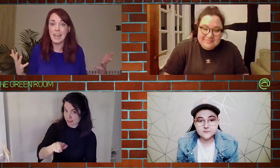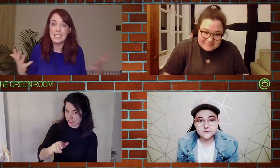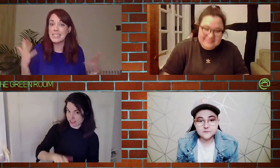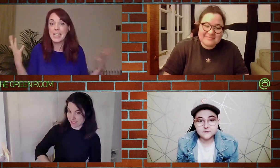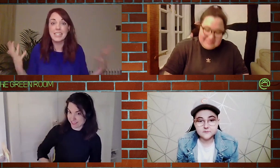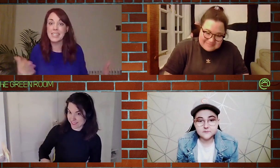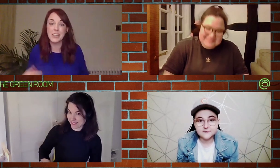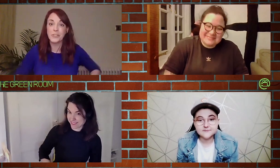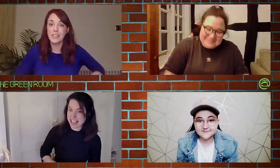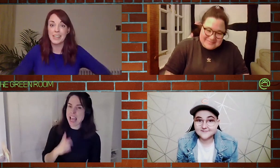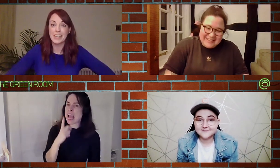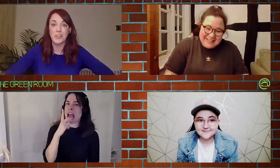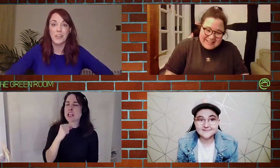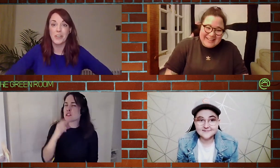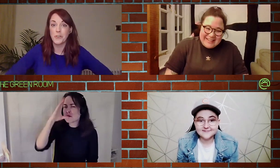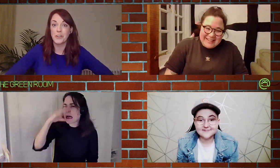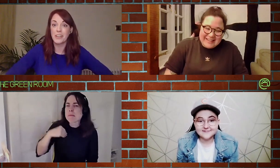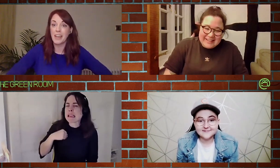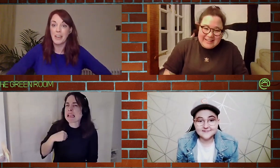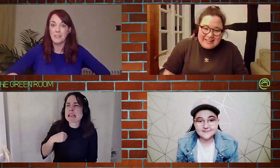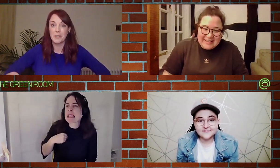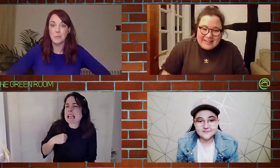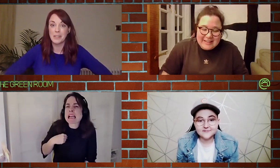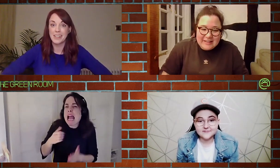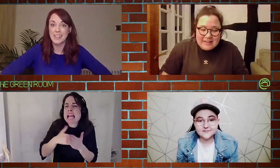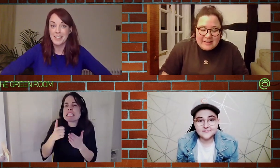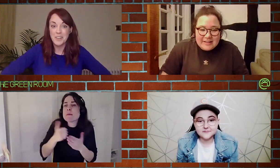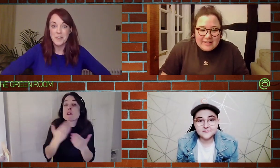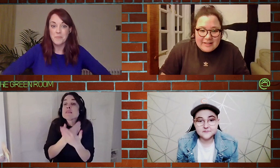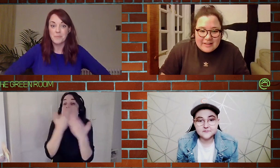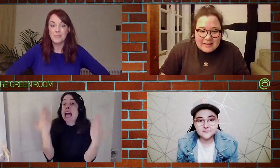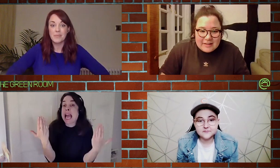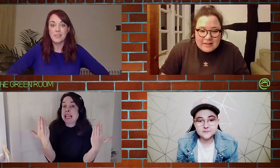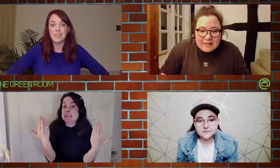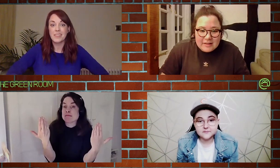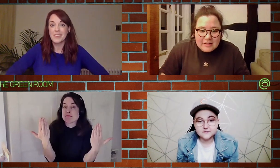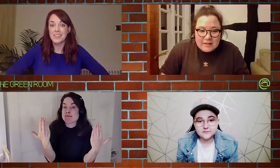a day-to-day look like in in your life at the moment?